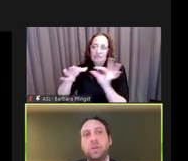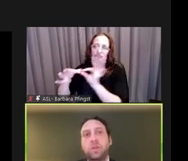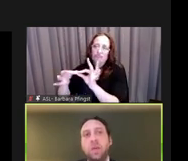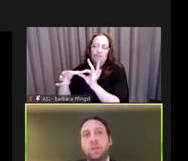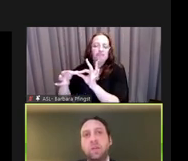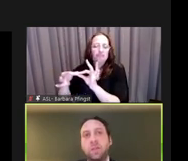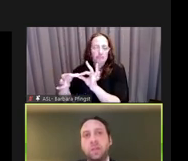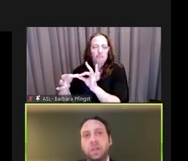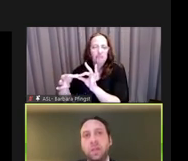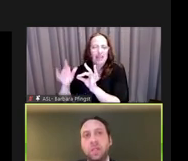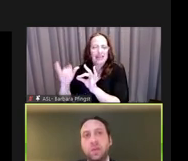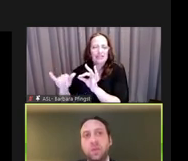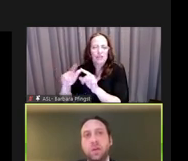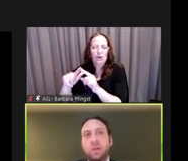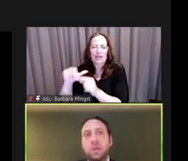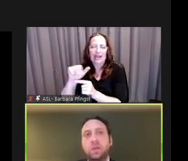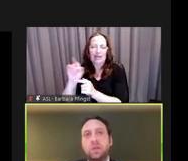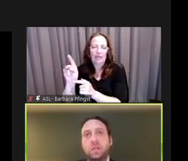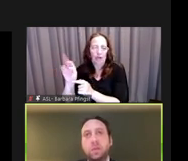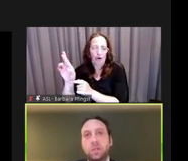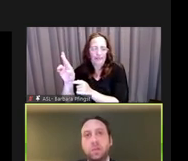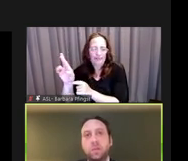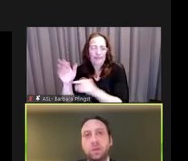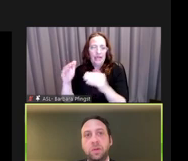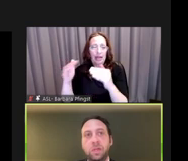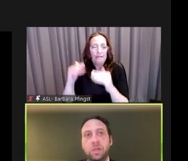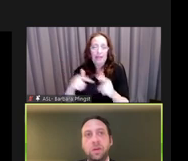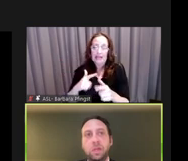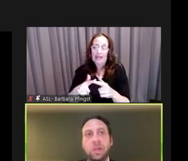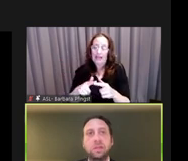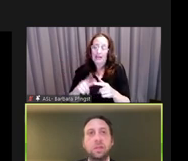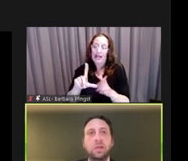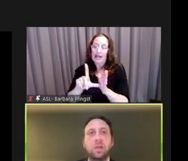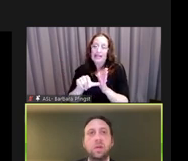to do behavioral testing. And that's what you might think of as a more typical hearing test.